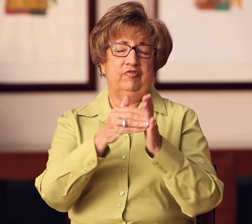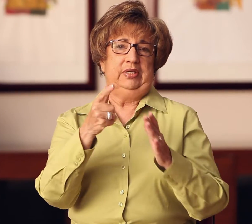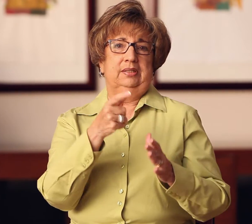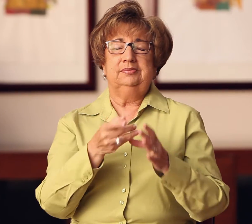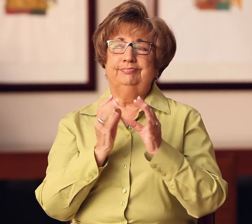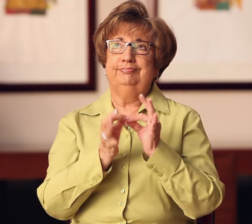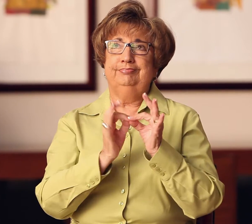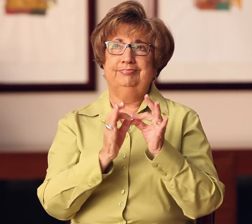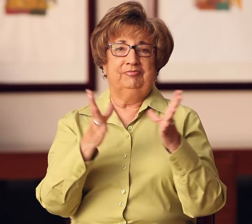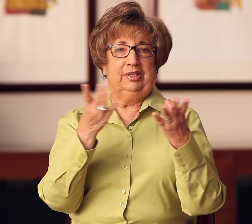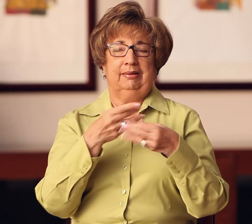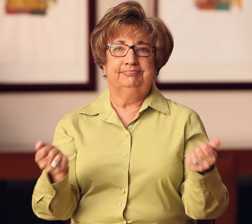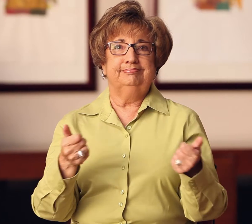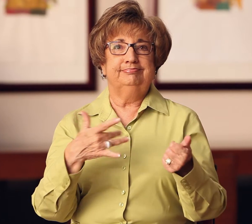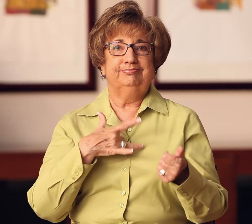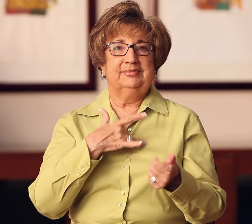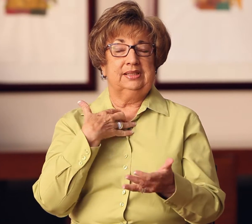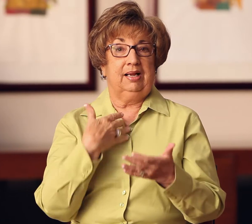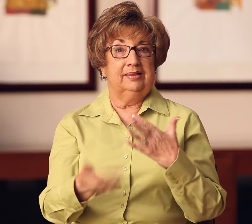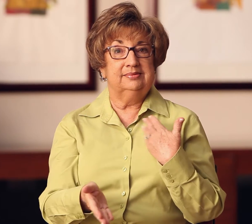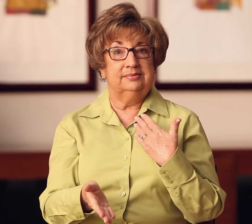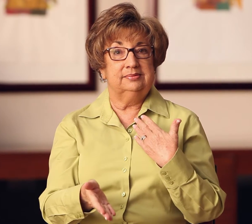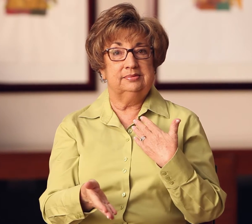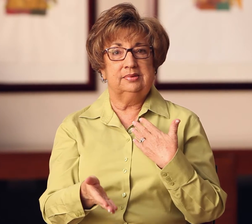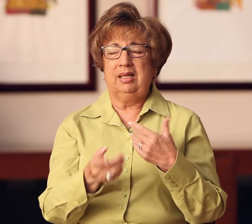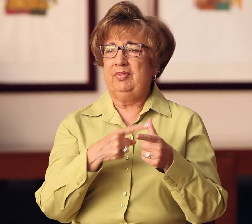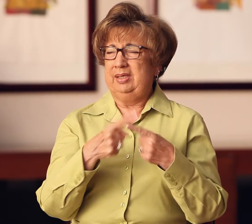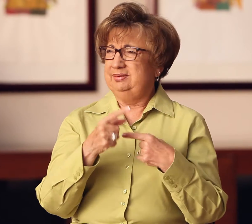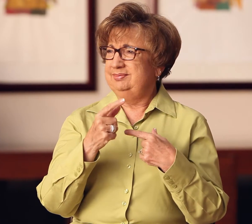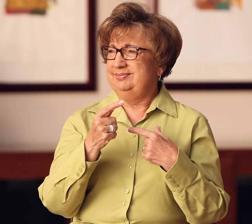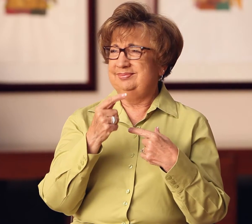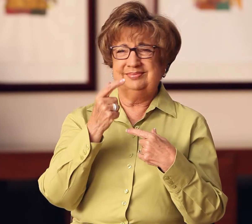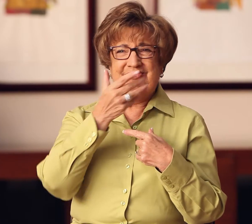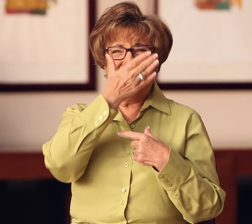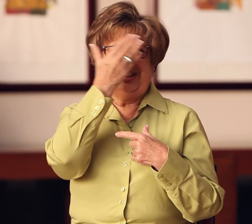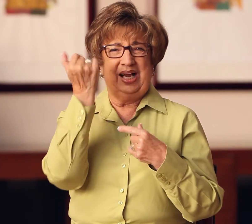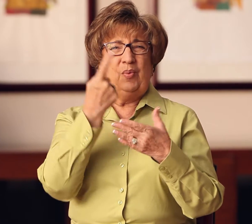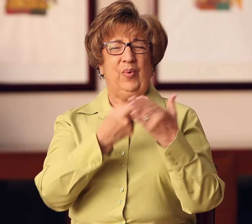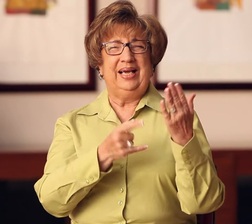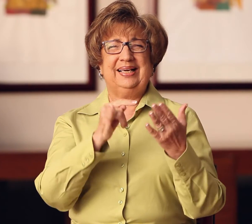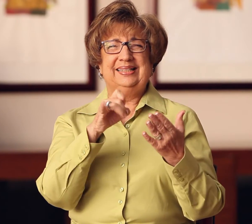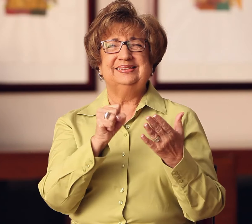their work, forget what it is like to be the deaf person, experiencing the situation.